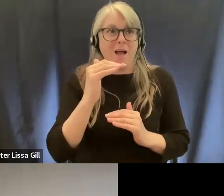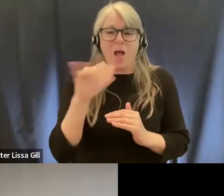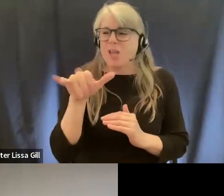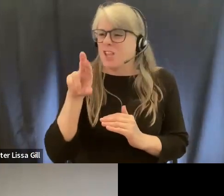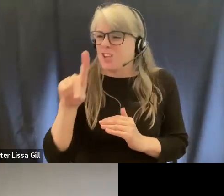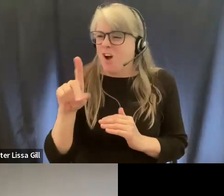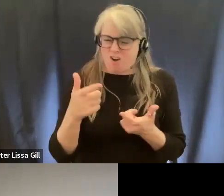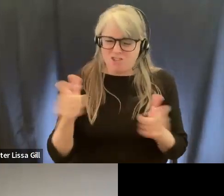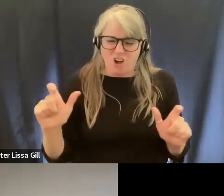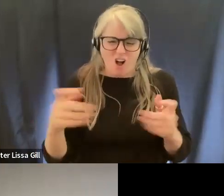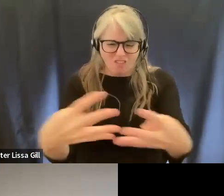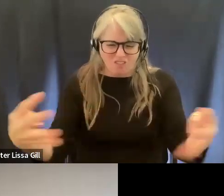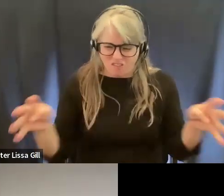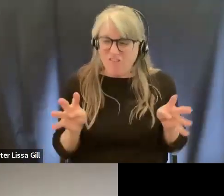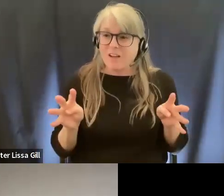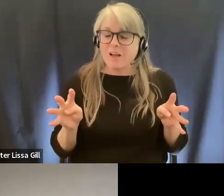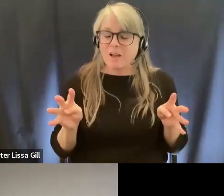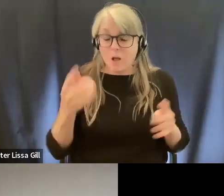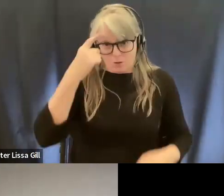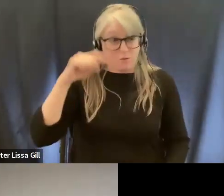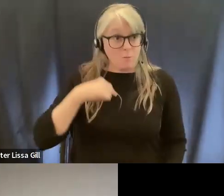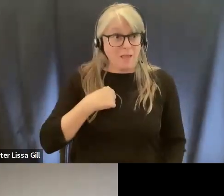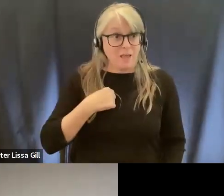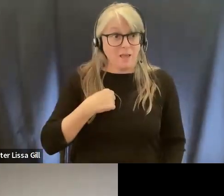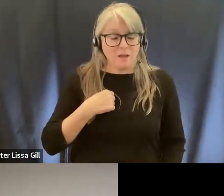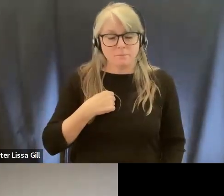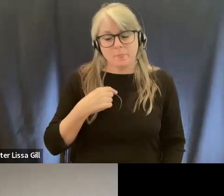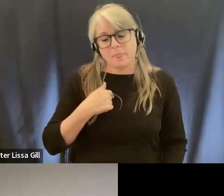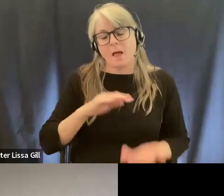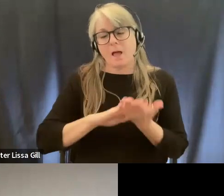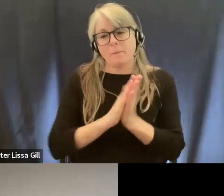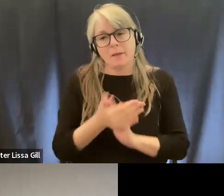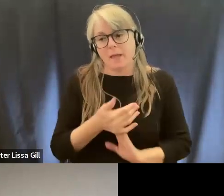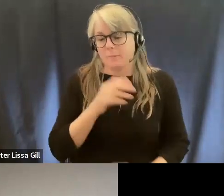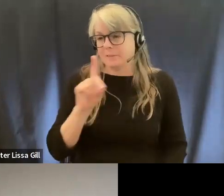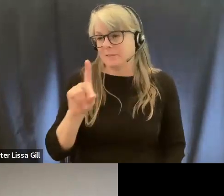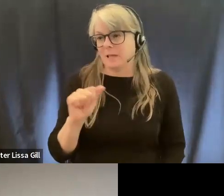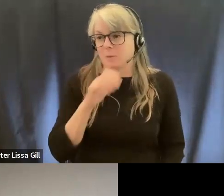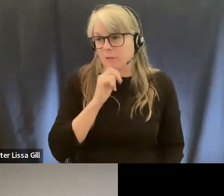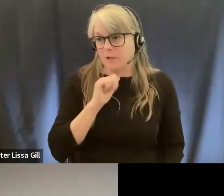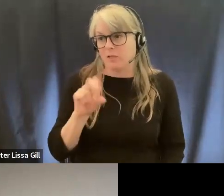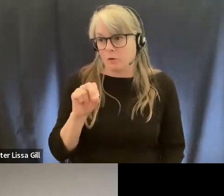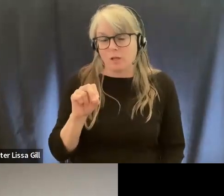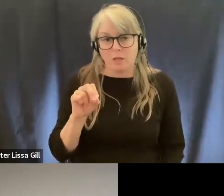And, for me, I became disabled at age 30. I struggle. I haven't asked me.